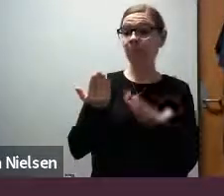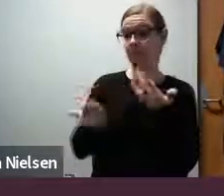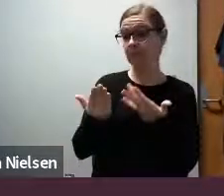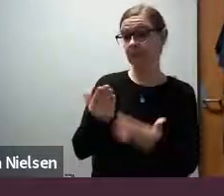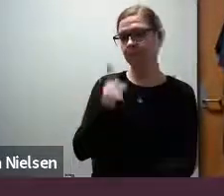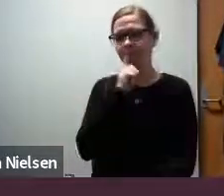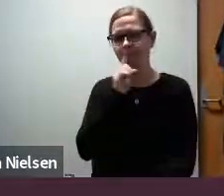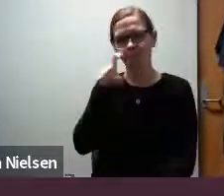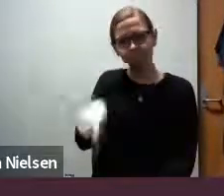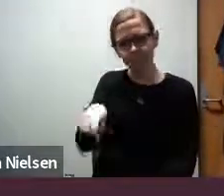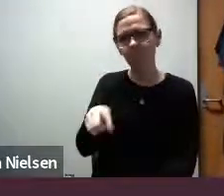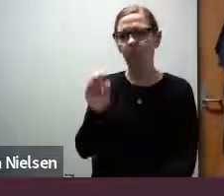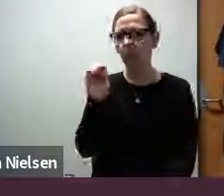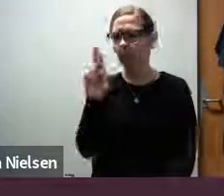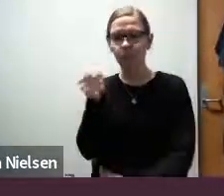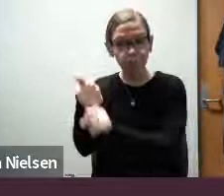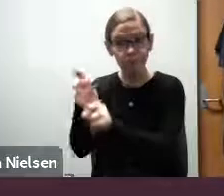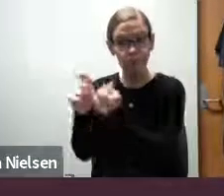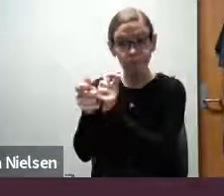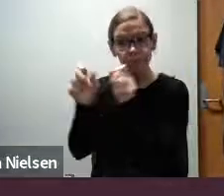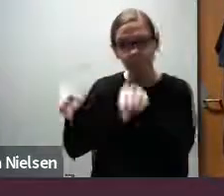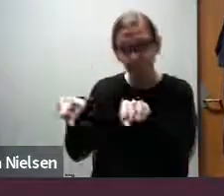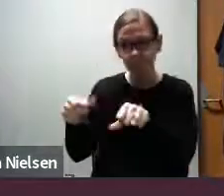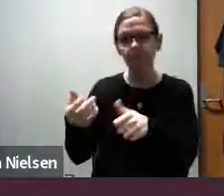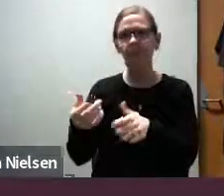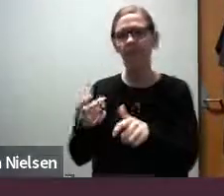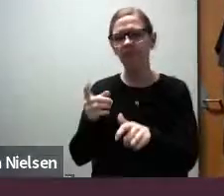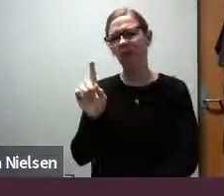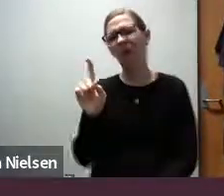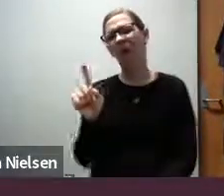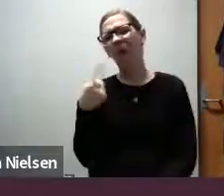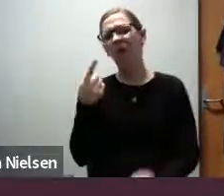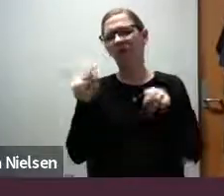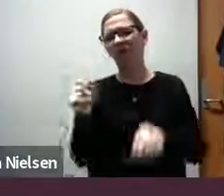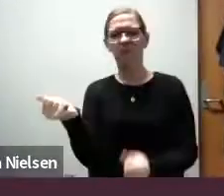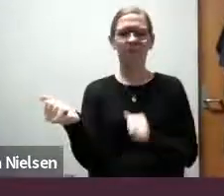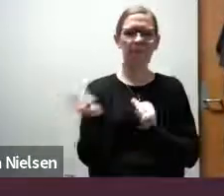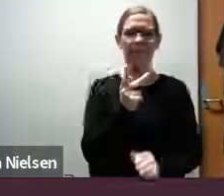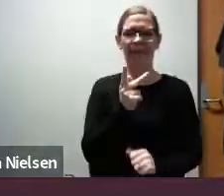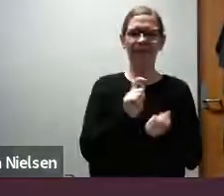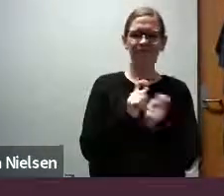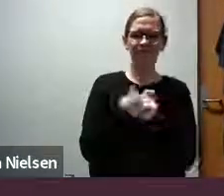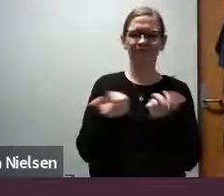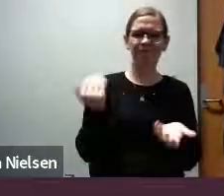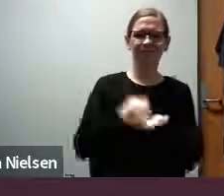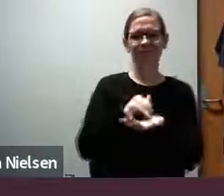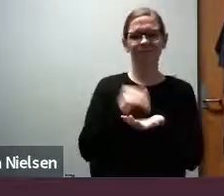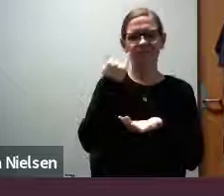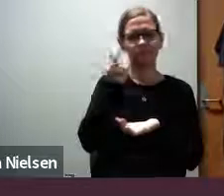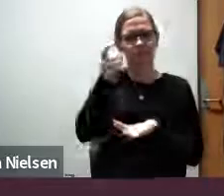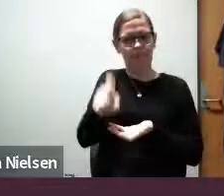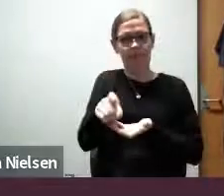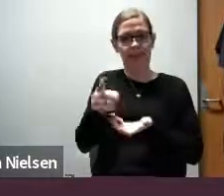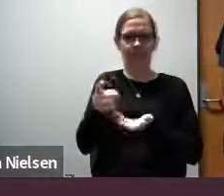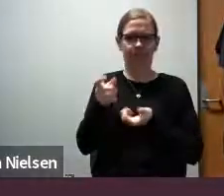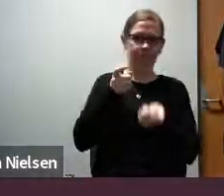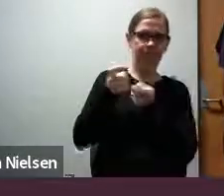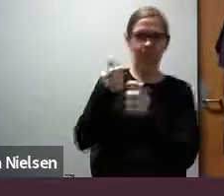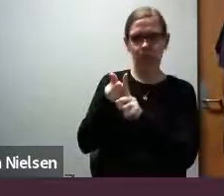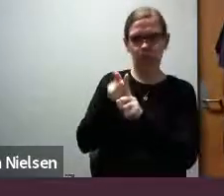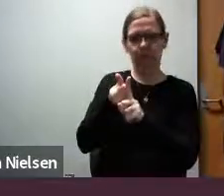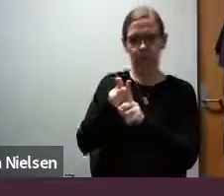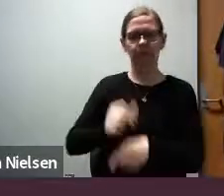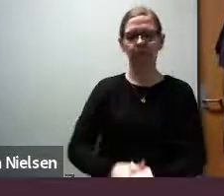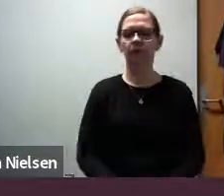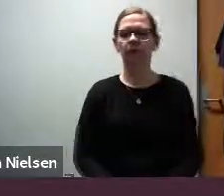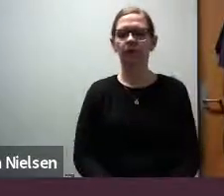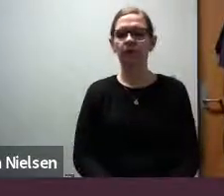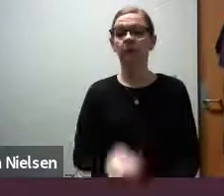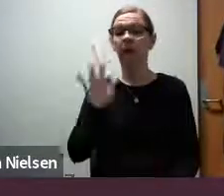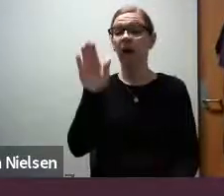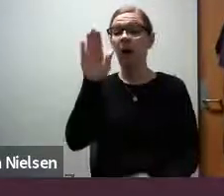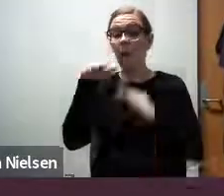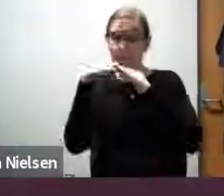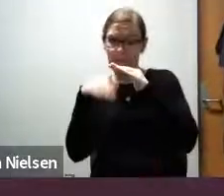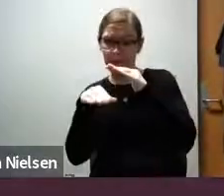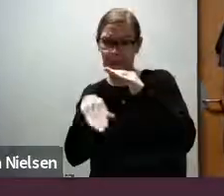unmute themselves back but you can always uncheck that. If you need to, to take control of the microphones, if necessary, and then this button down here is the lot meeting button so